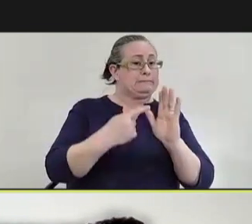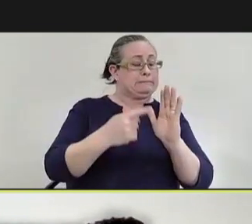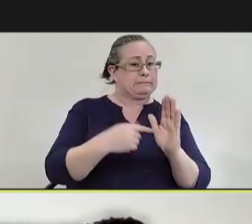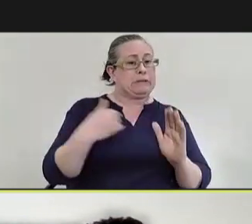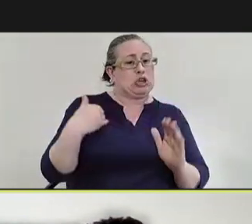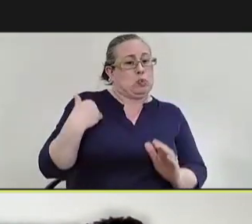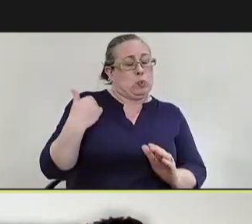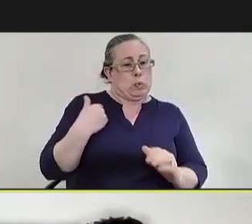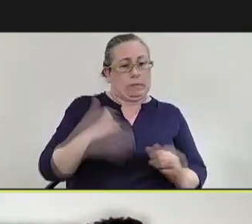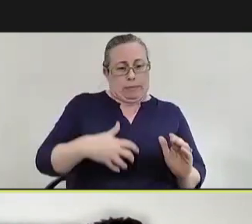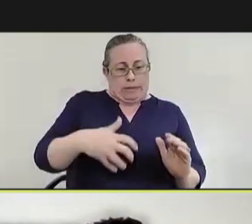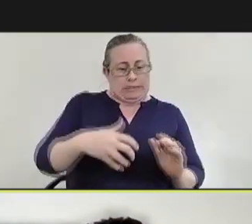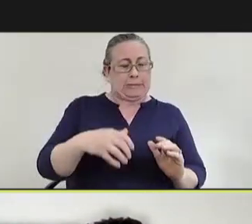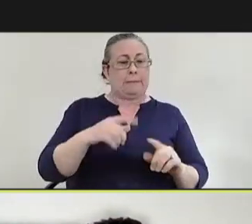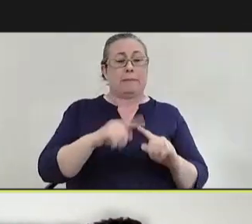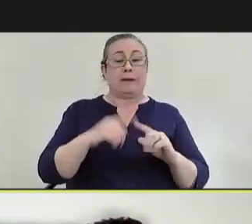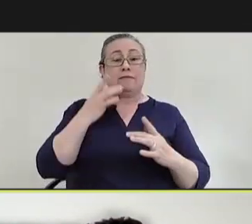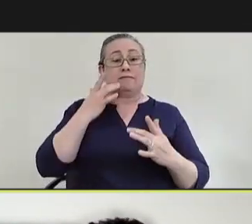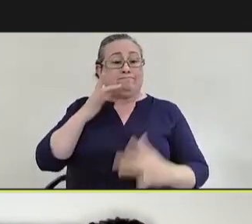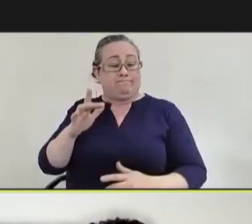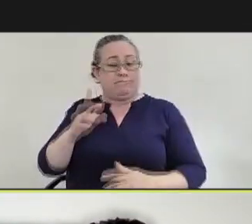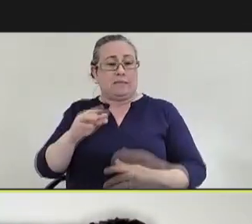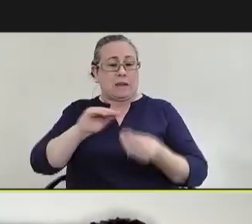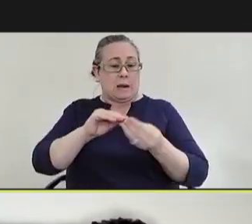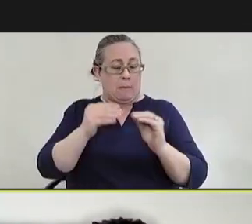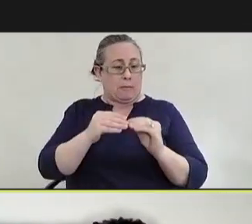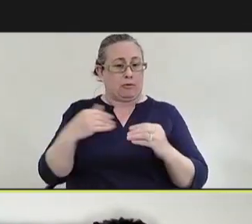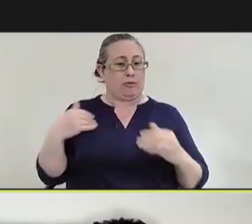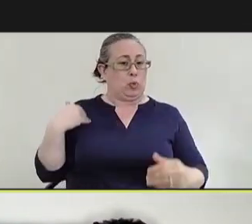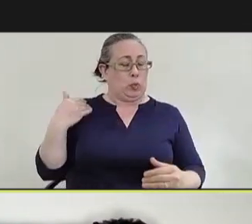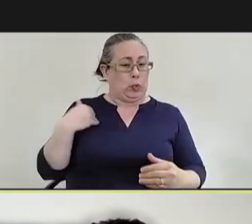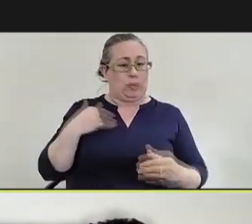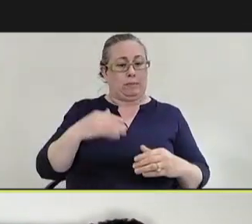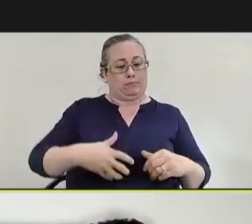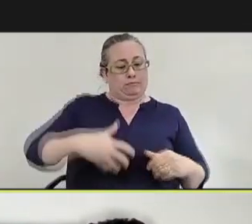thankfully the number of adolescent pregnancies in the United States has been on the decline,